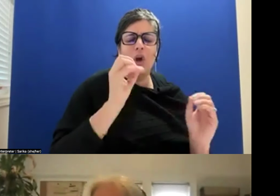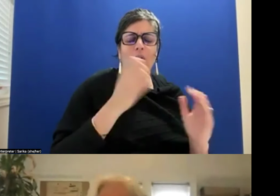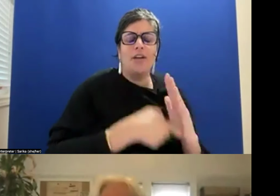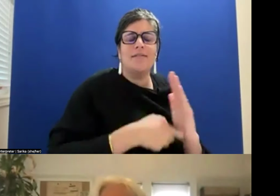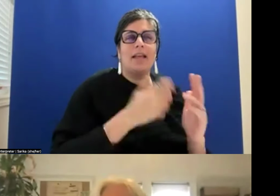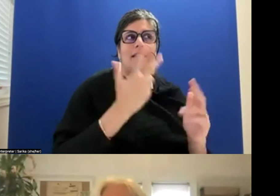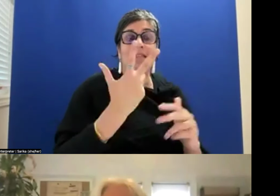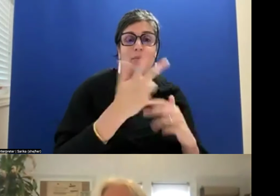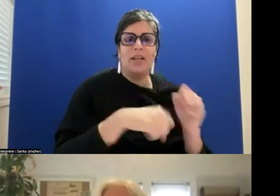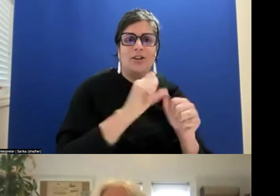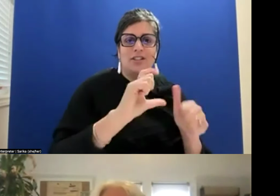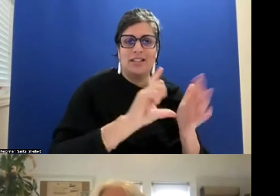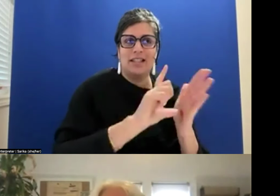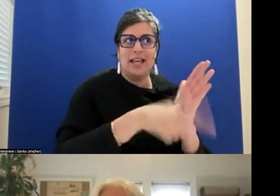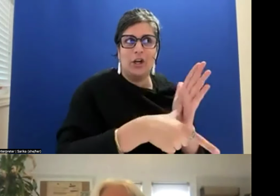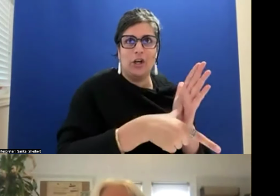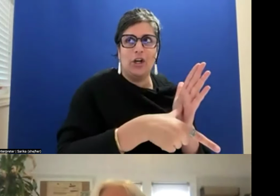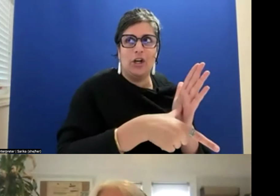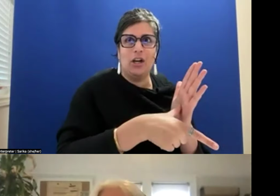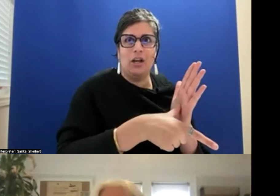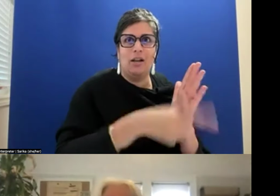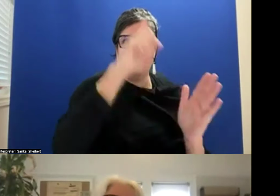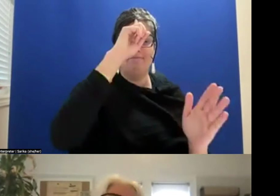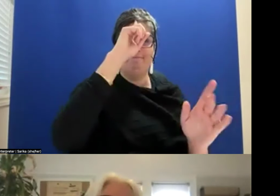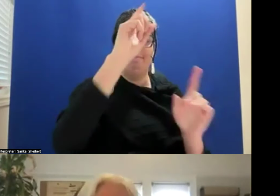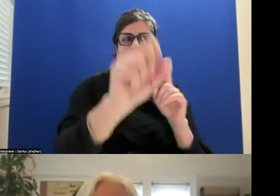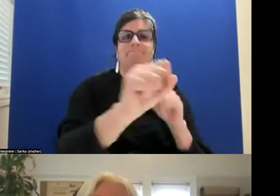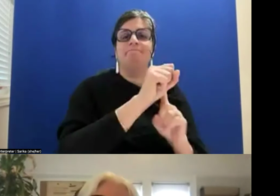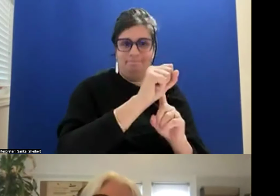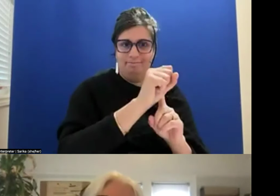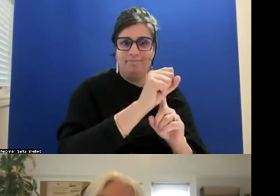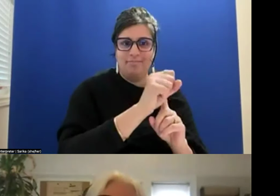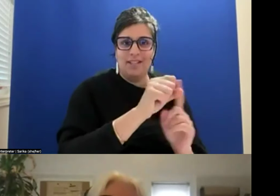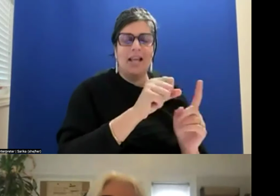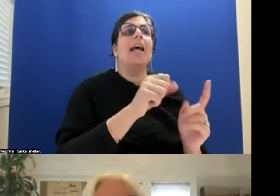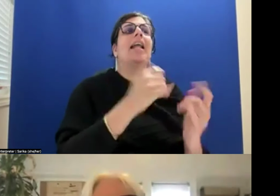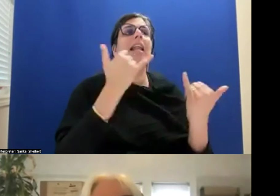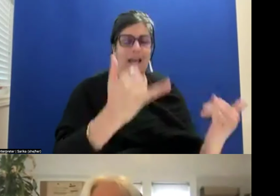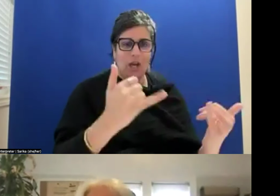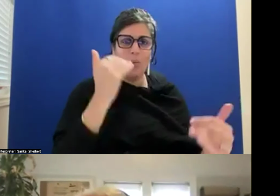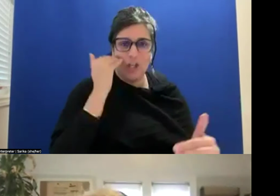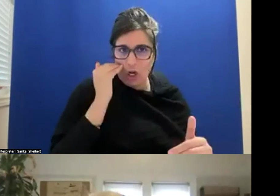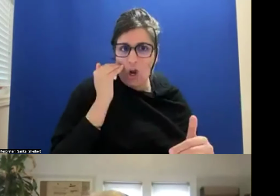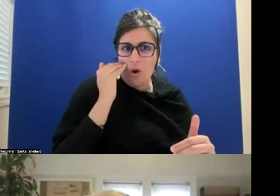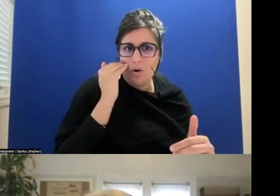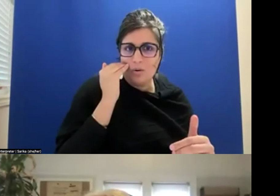okay, here's, here's, here's what we're actually finding out now. And that it and that it takes time.